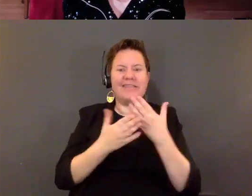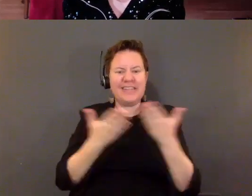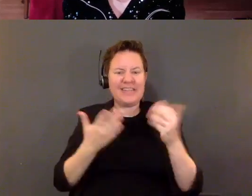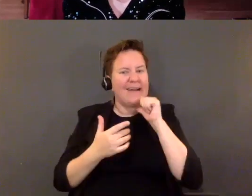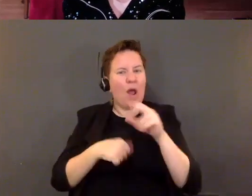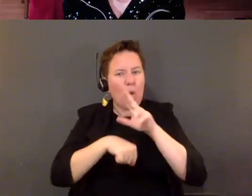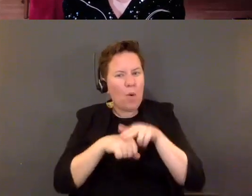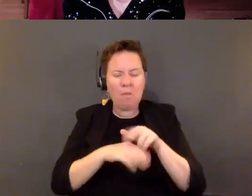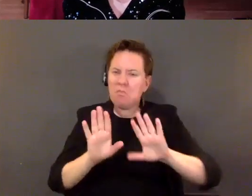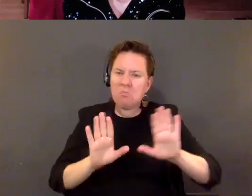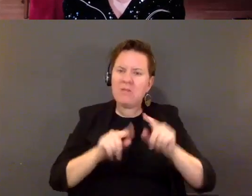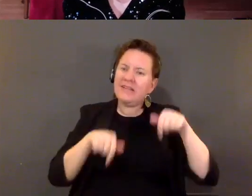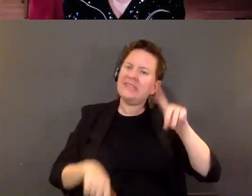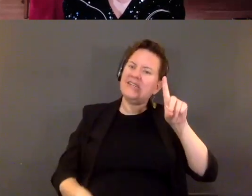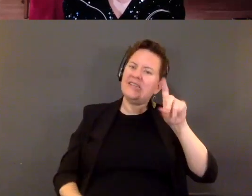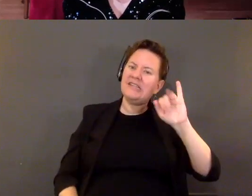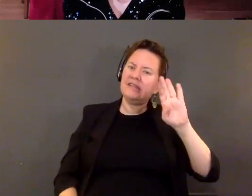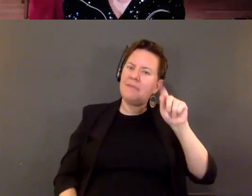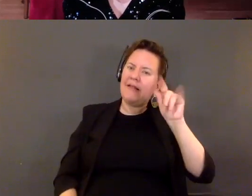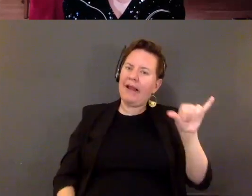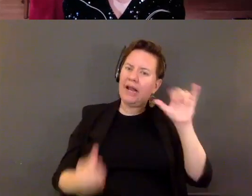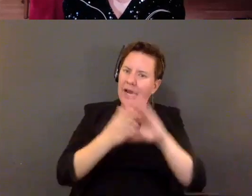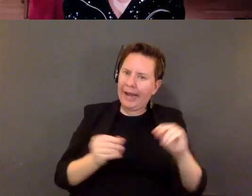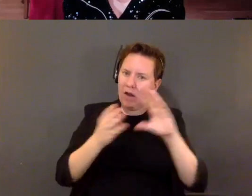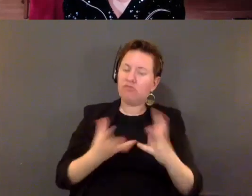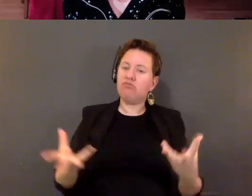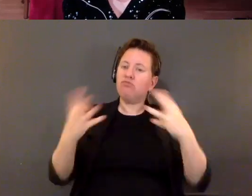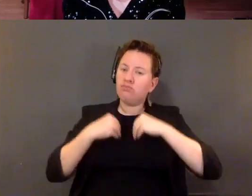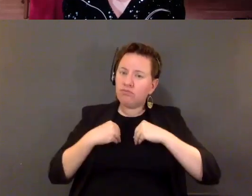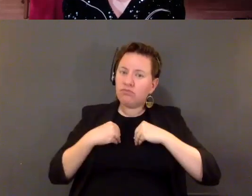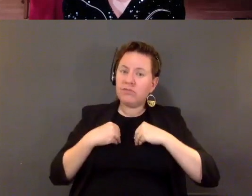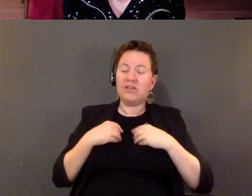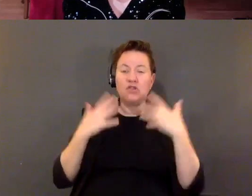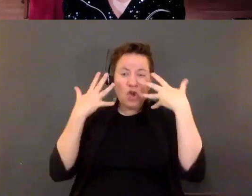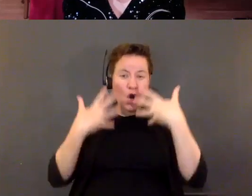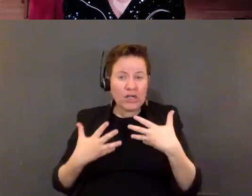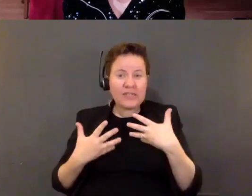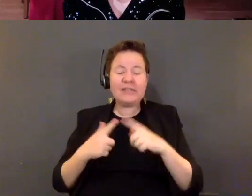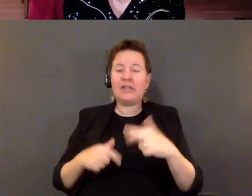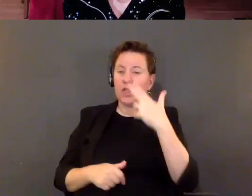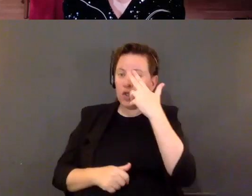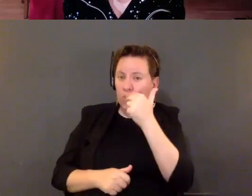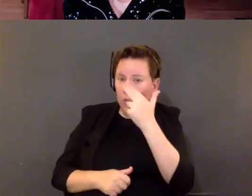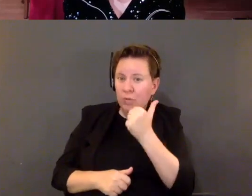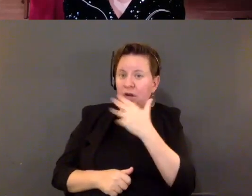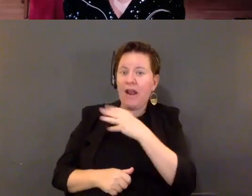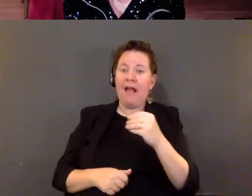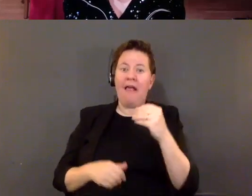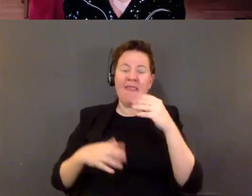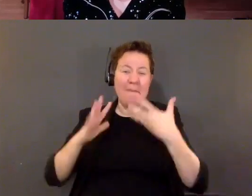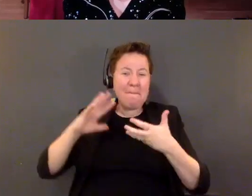disability narrative that embraces the darkness and the humor and the messiness and the monster